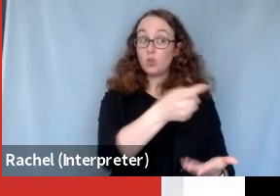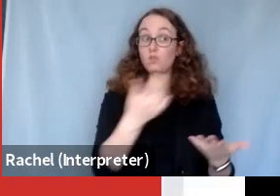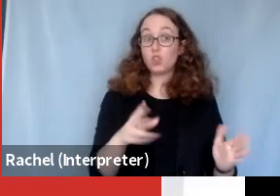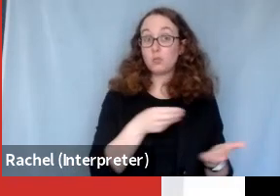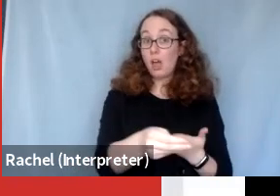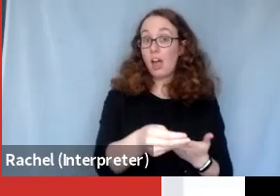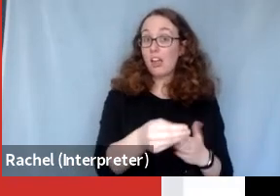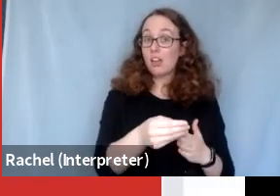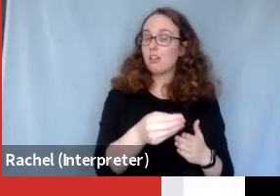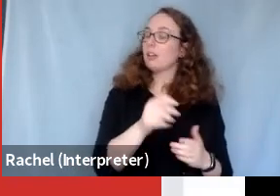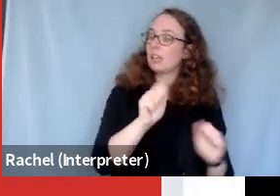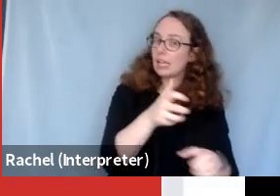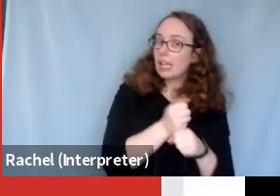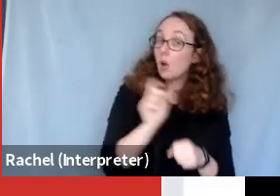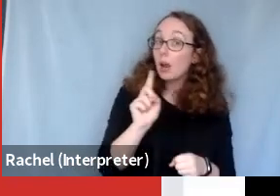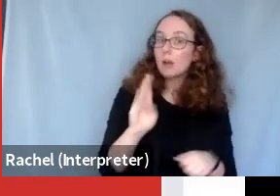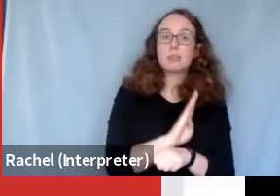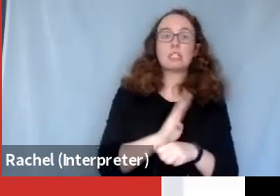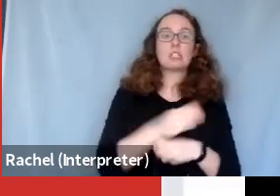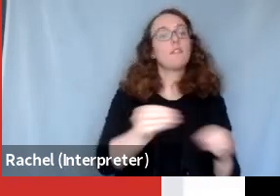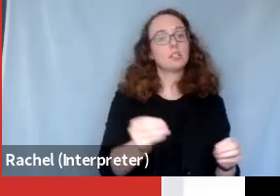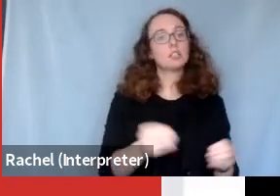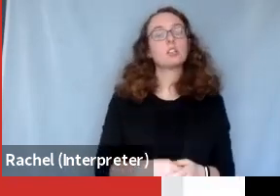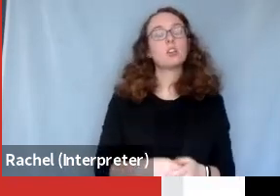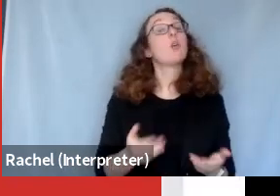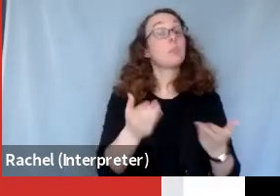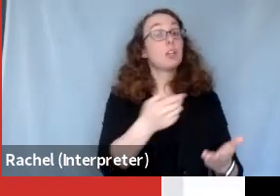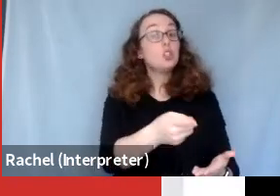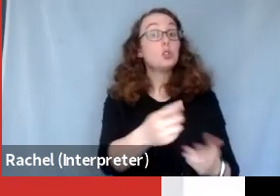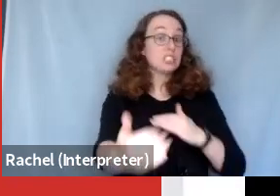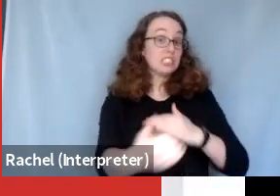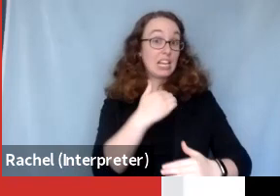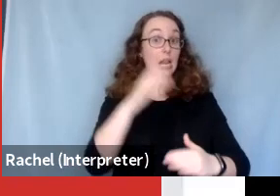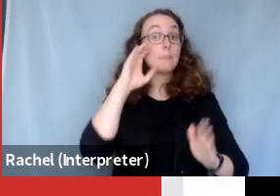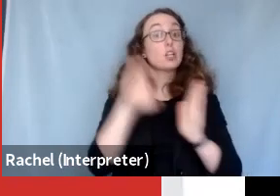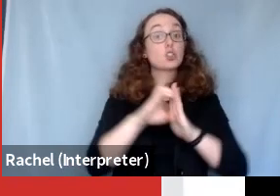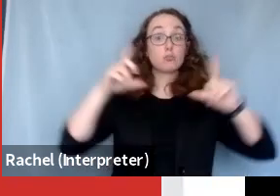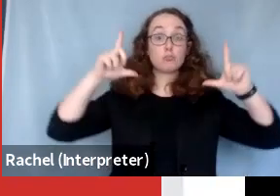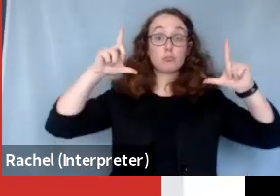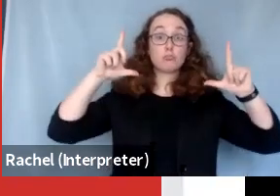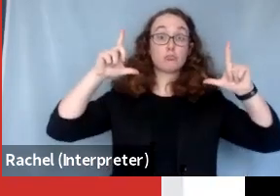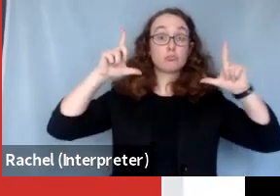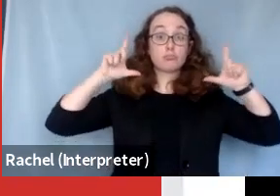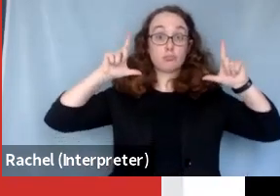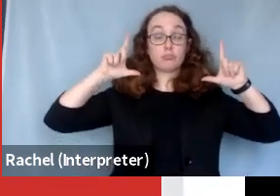We're gonna ask that you guys send us a headshot in the email instructions we'll send you we'll give you specific instructions on what the